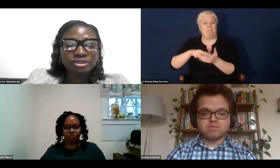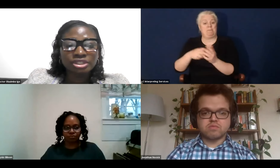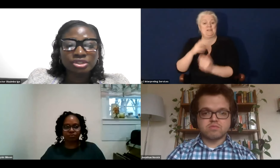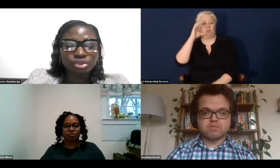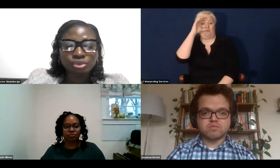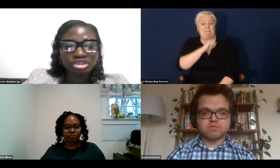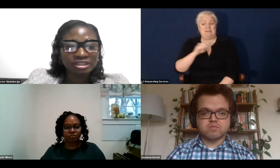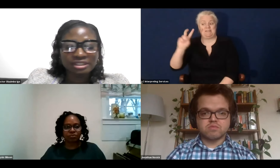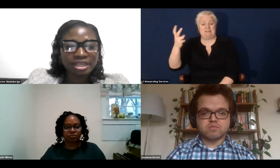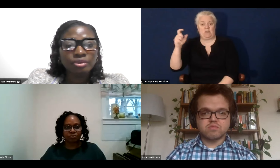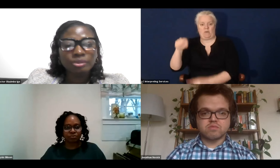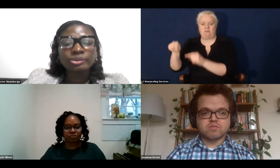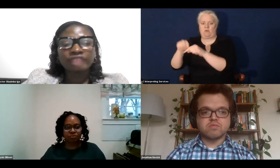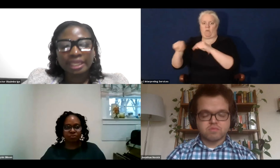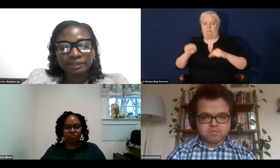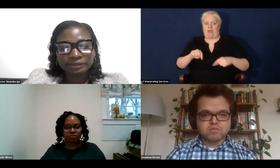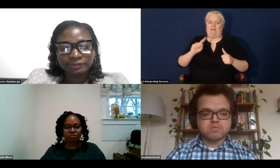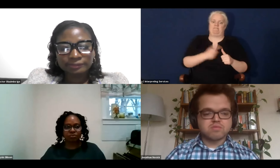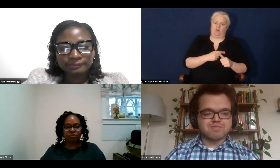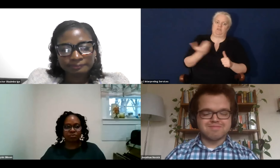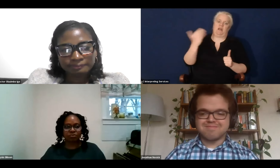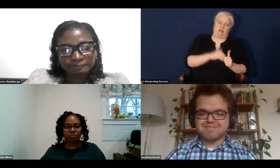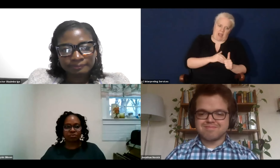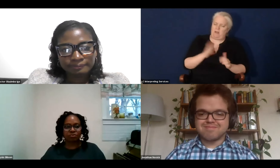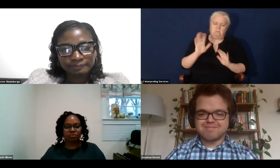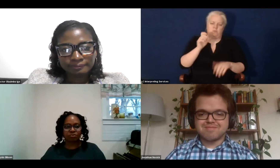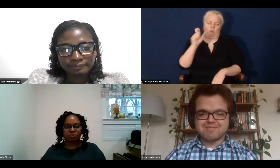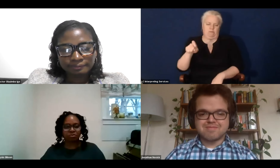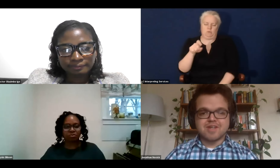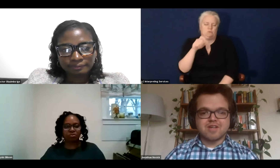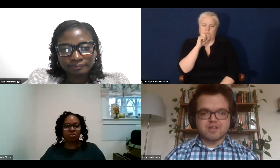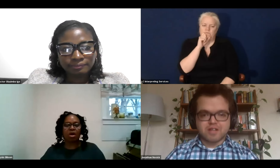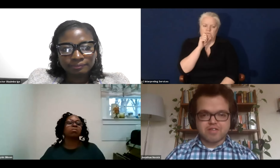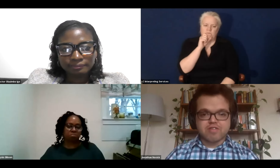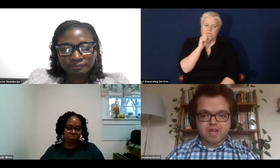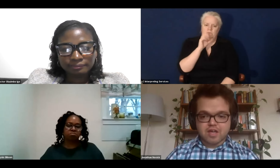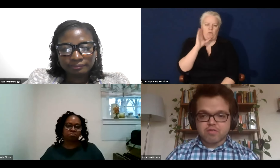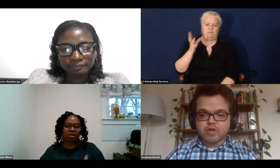that period you are fine. No need to start the series all over again. You will be fine.